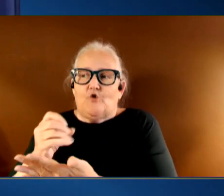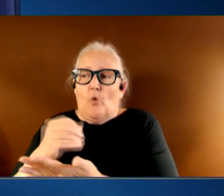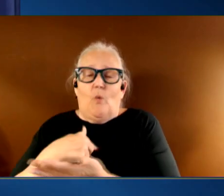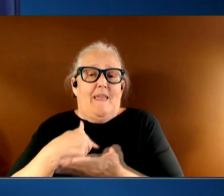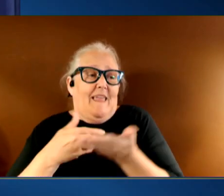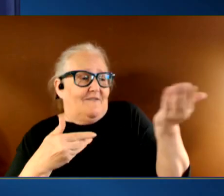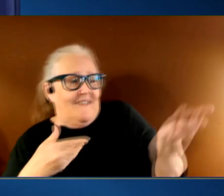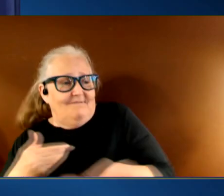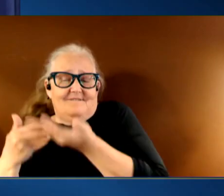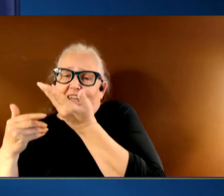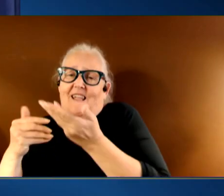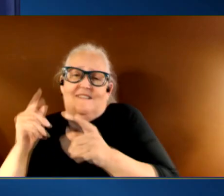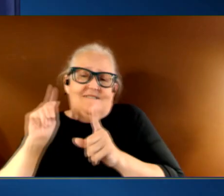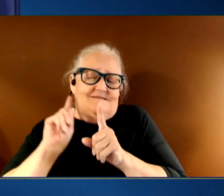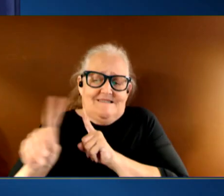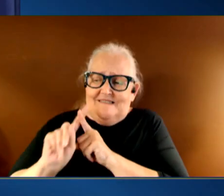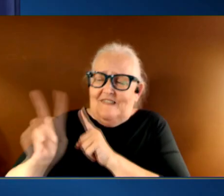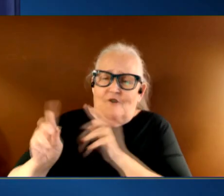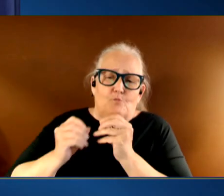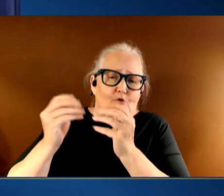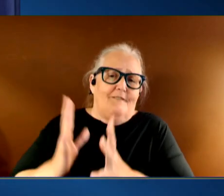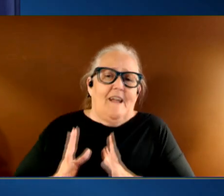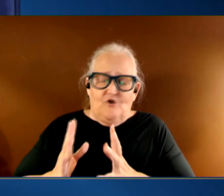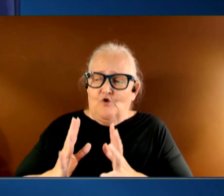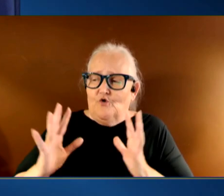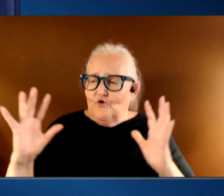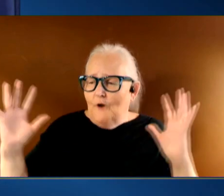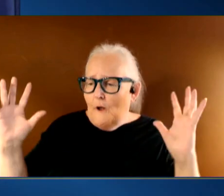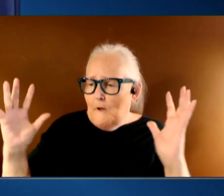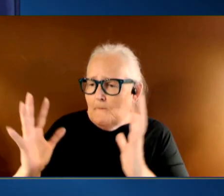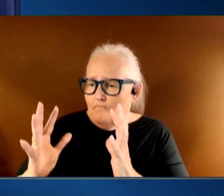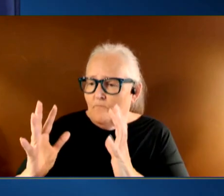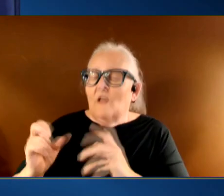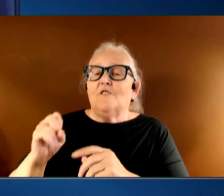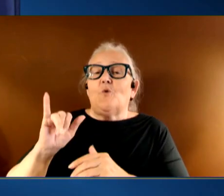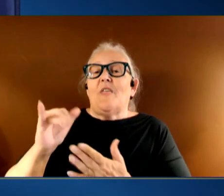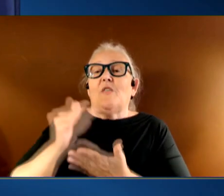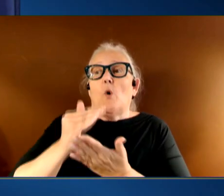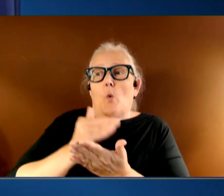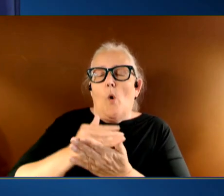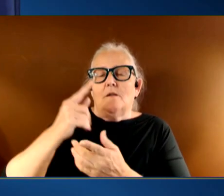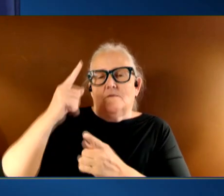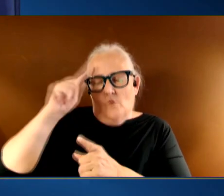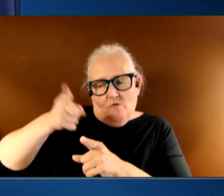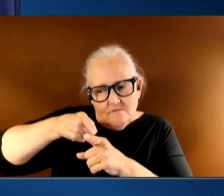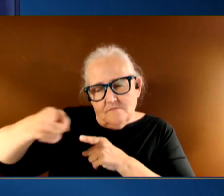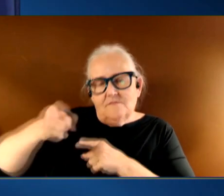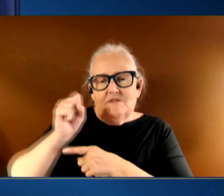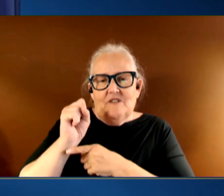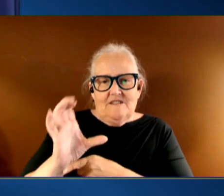other providers to help create a sickle cell based course. Ensuring that all providers have access to